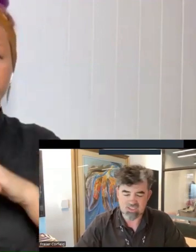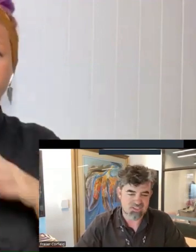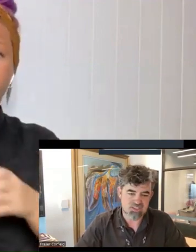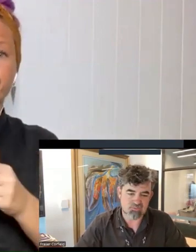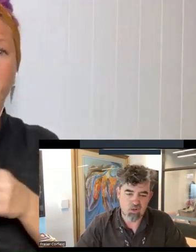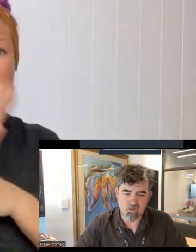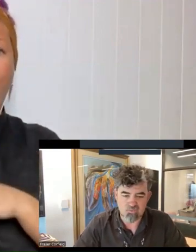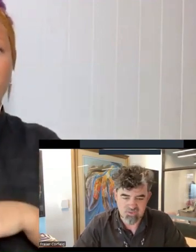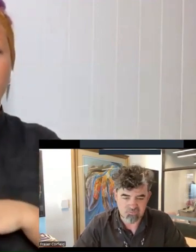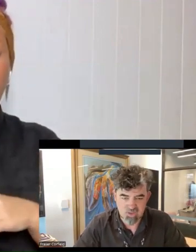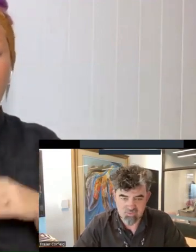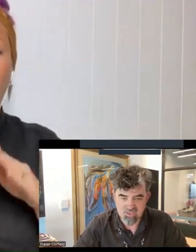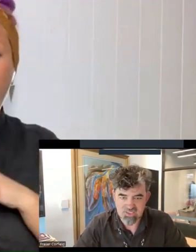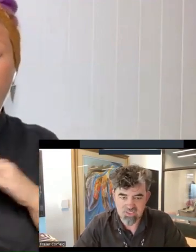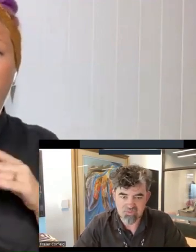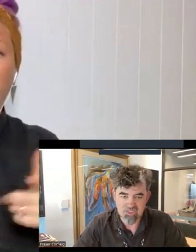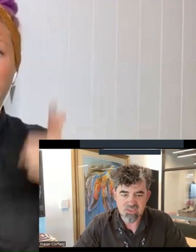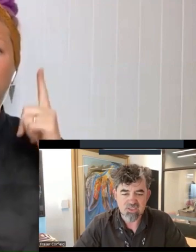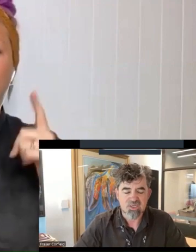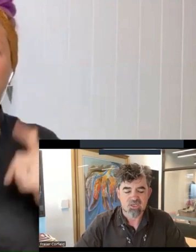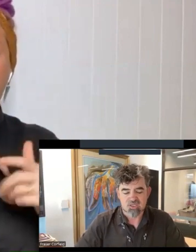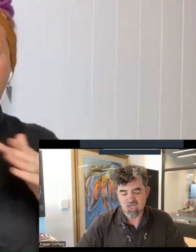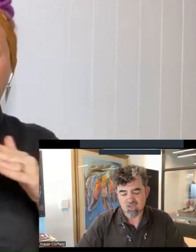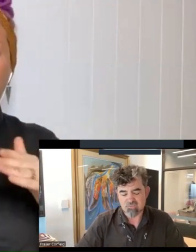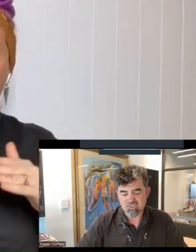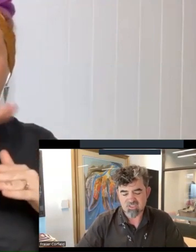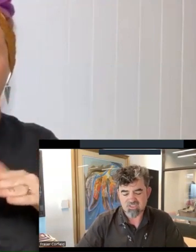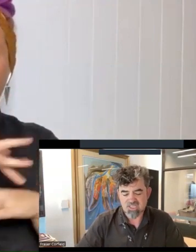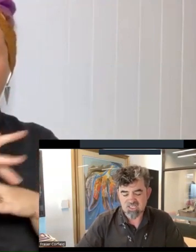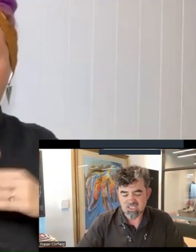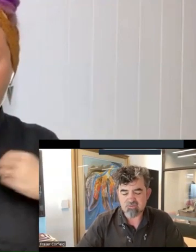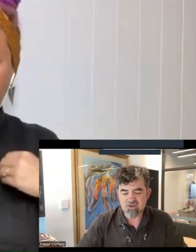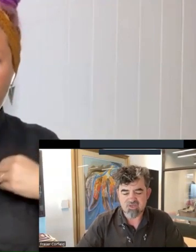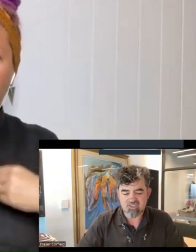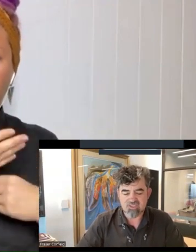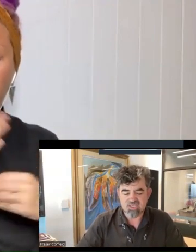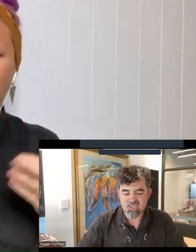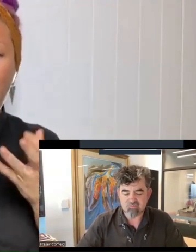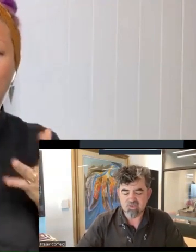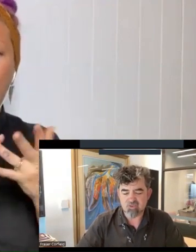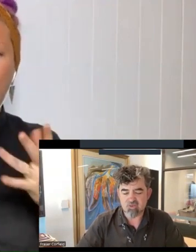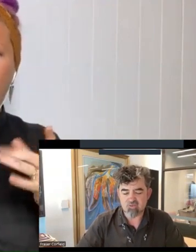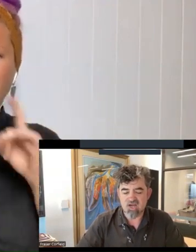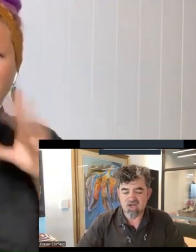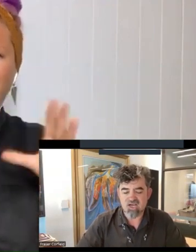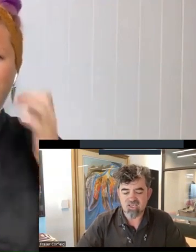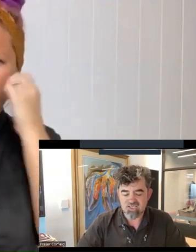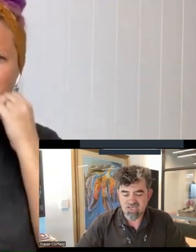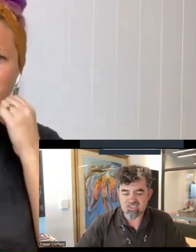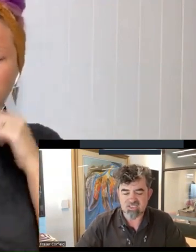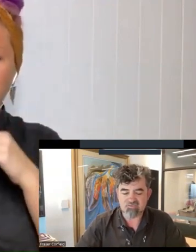in a leadership role with Melbourne Theatre Company. So there's clear evidence that young people who are engaged and